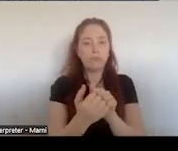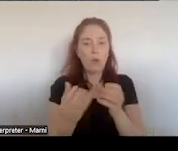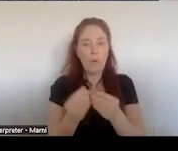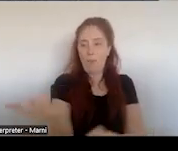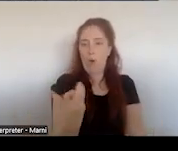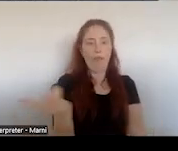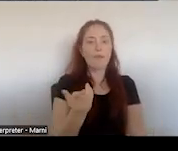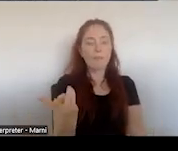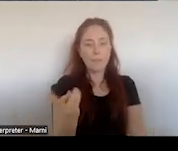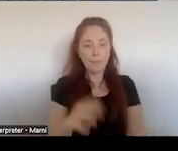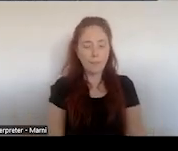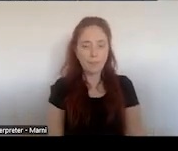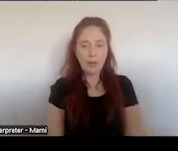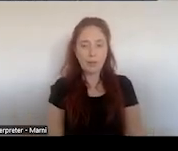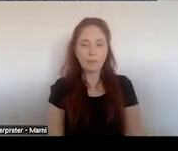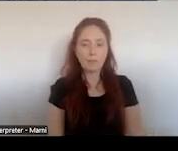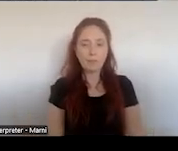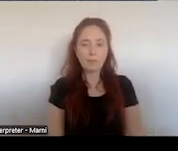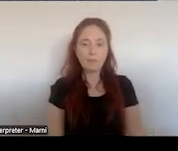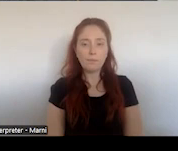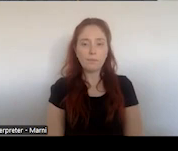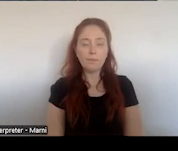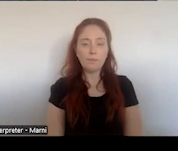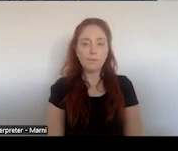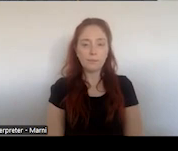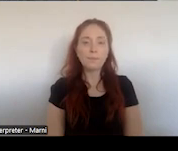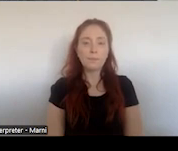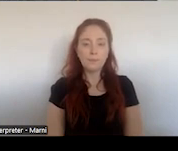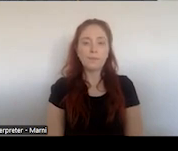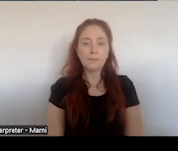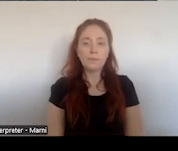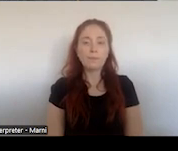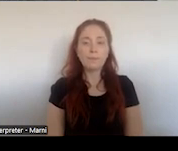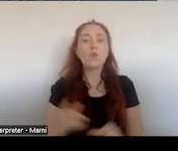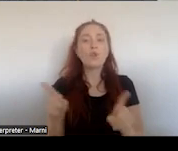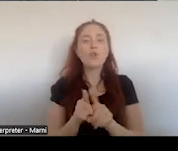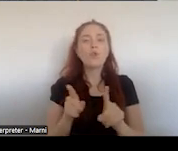we also recognise that it's important that we have a unified approach across the Australian